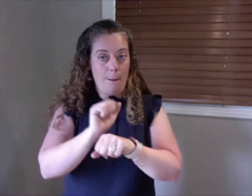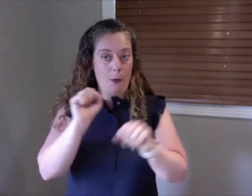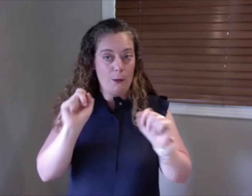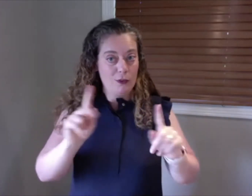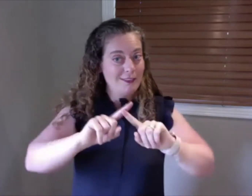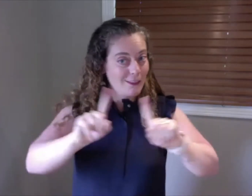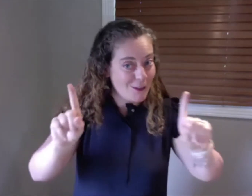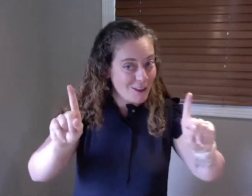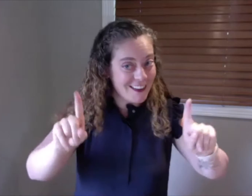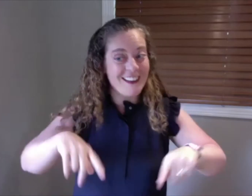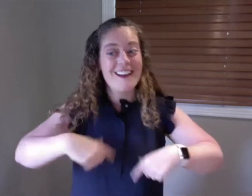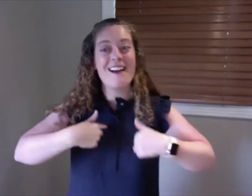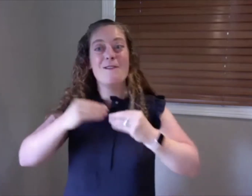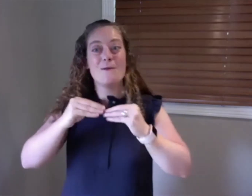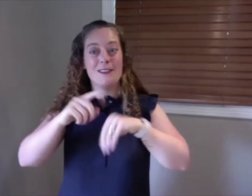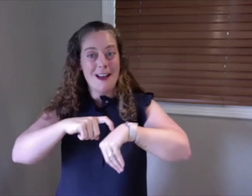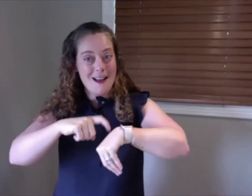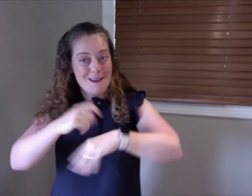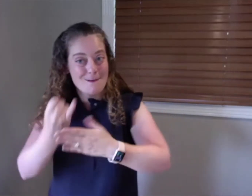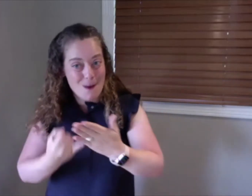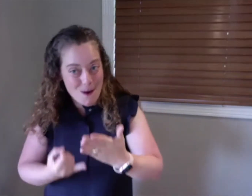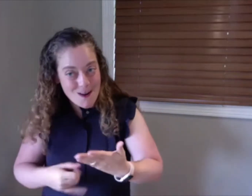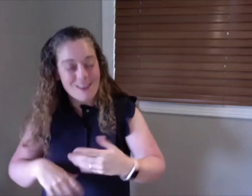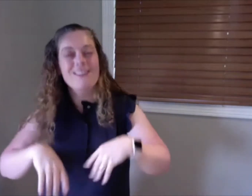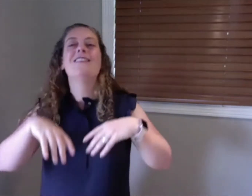The job opportunities are a bit different